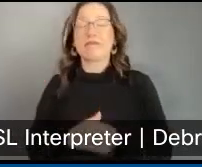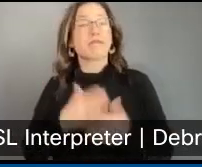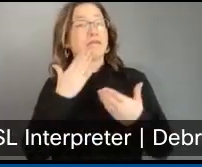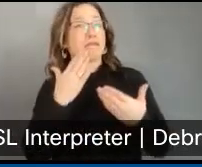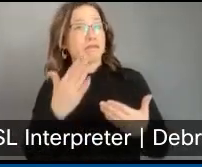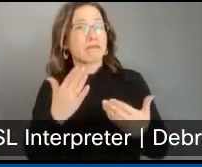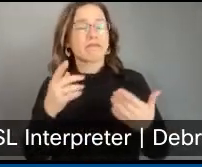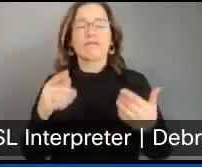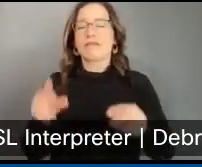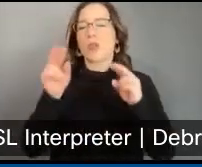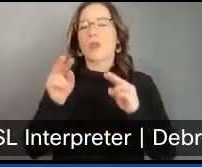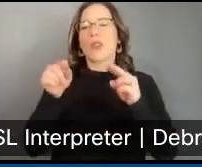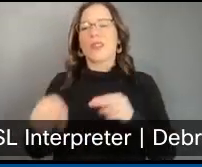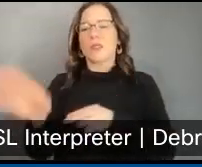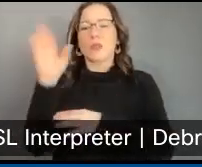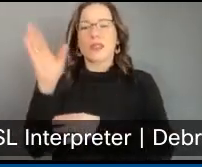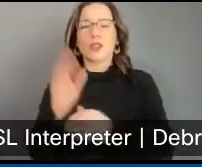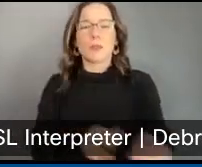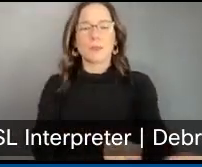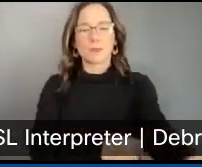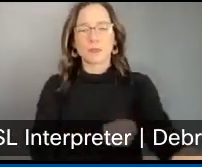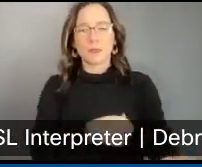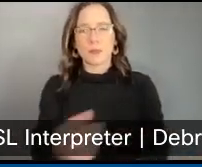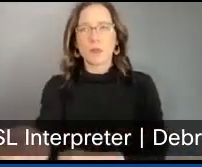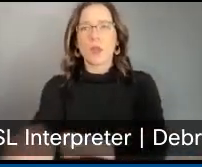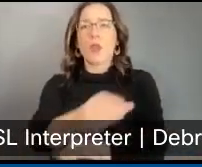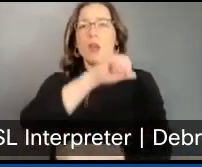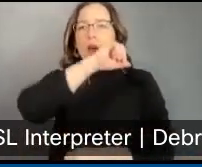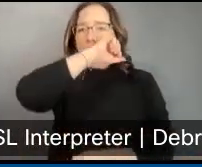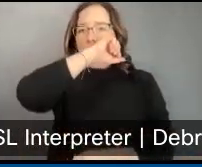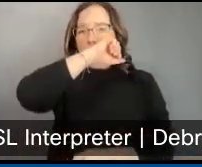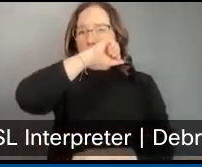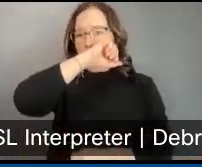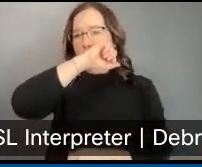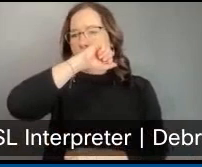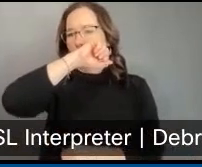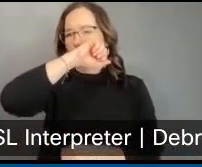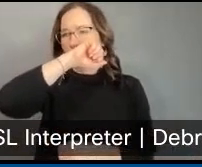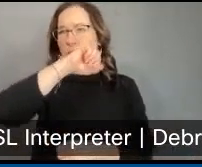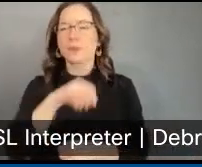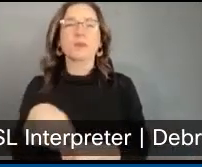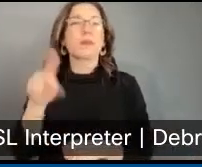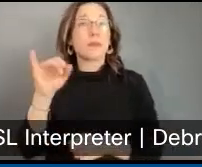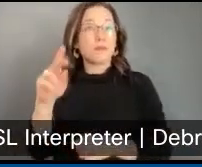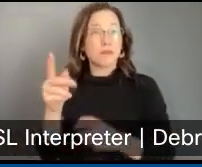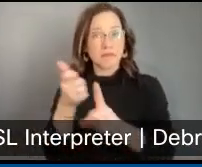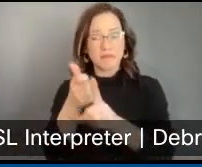Look forward to this presentation and thank you. I'll let everybody know Dick was the one who also made the effort of saying